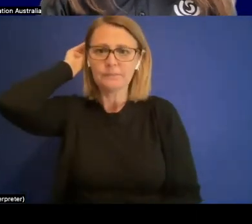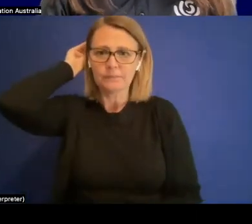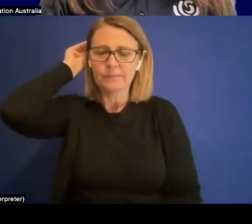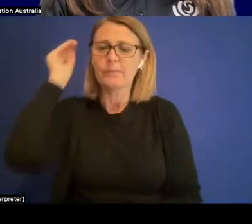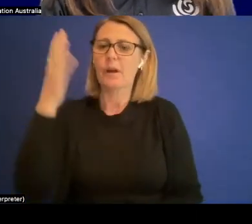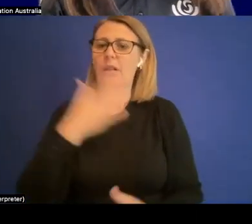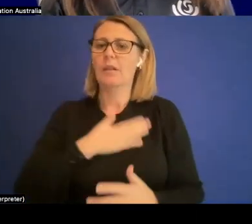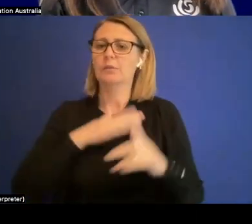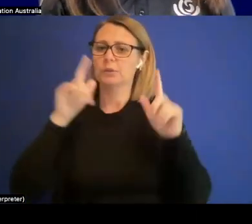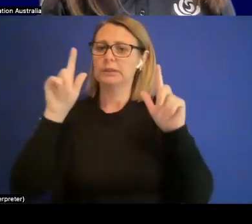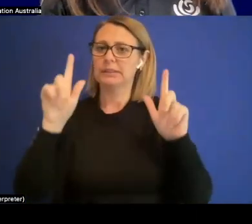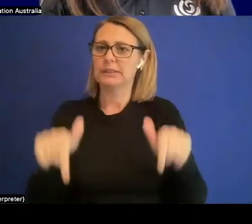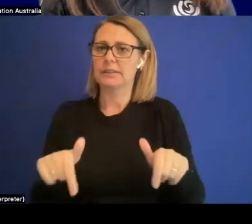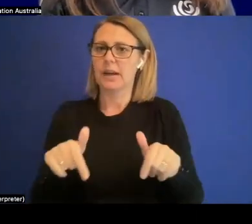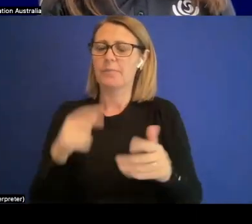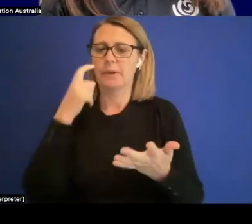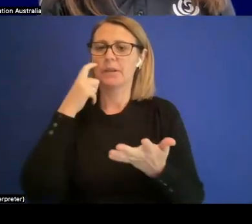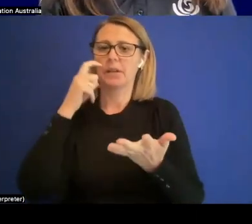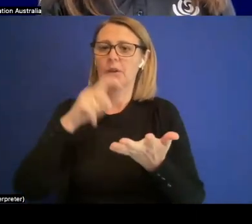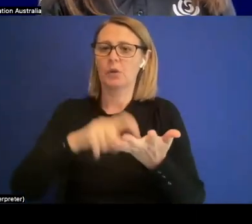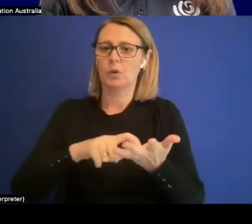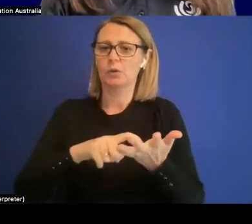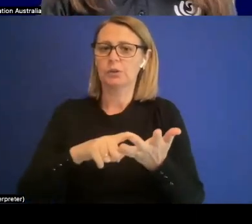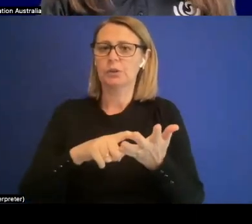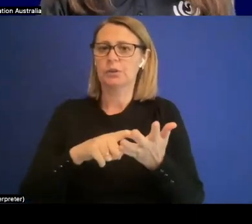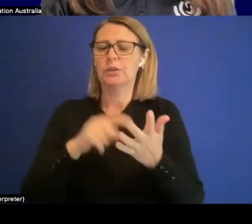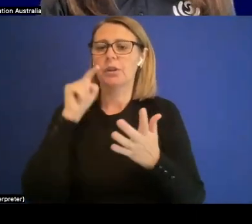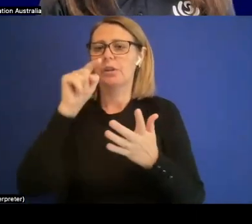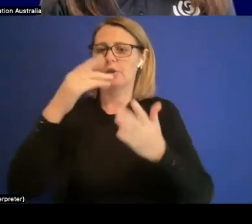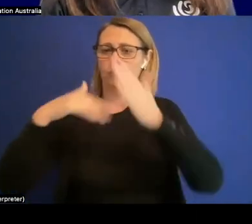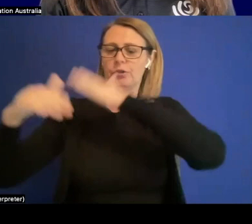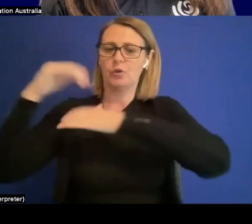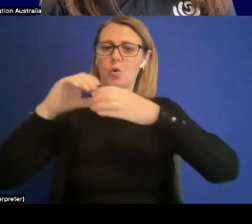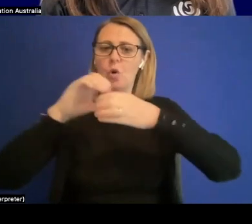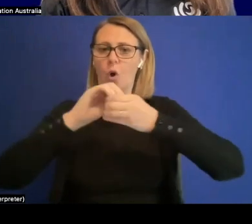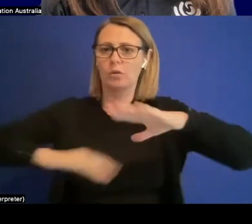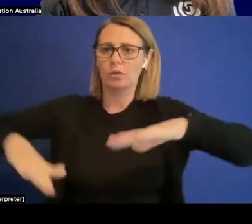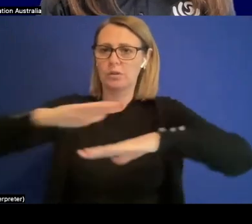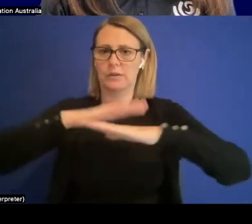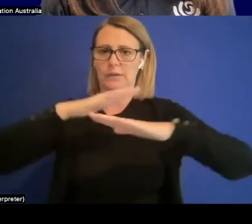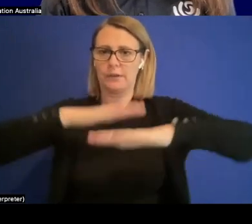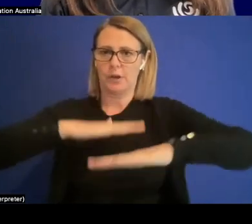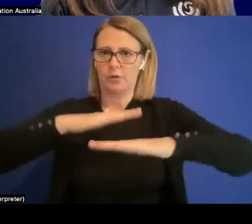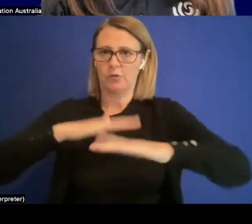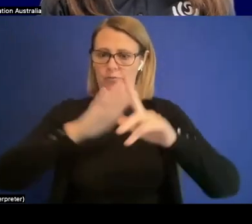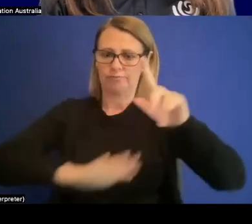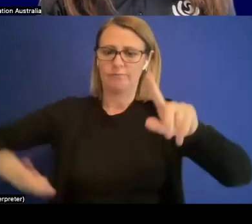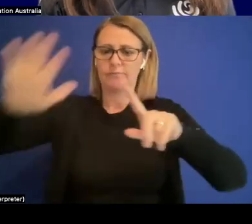webinar by acknowledging the traditional custodians of country around Australia,